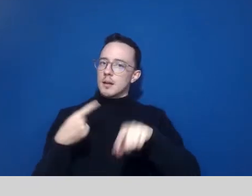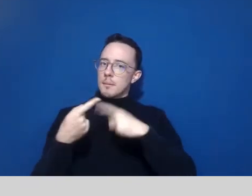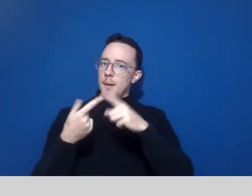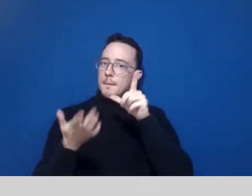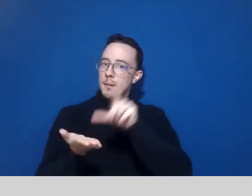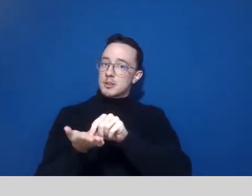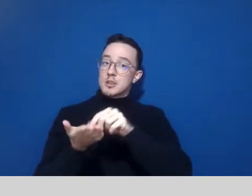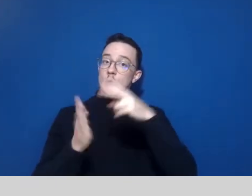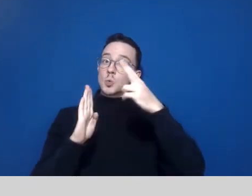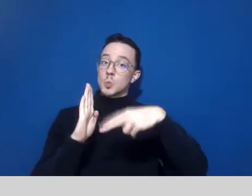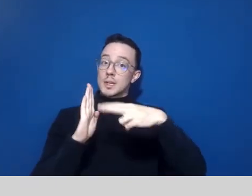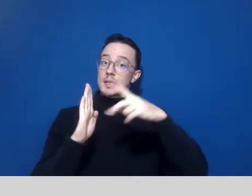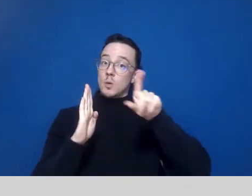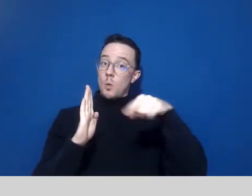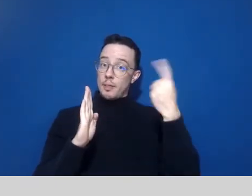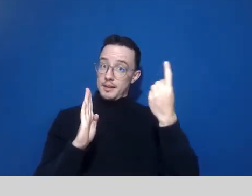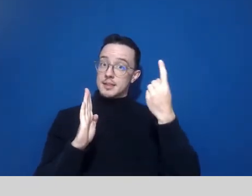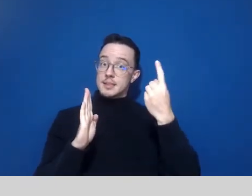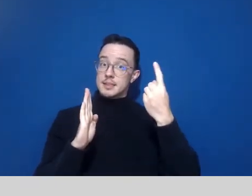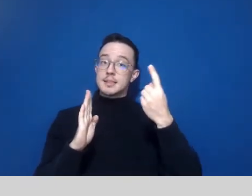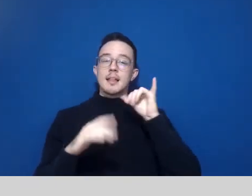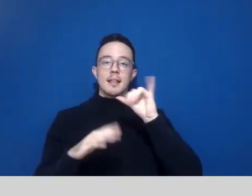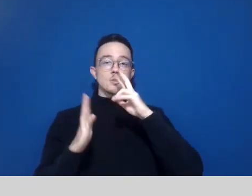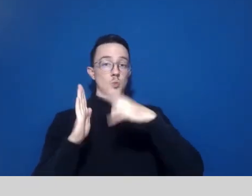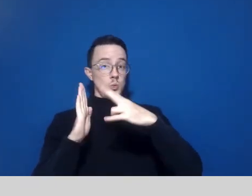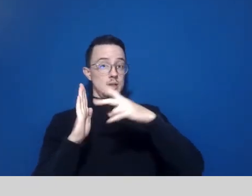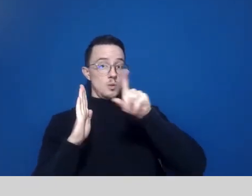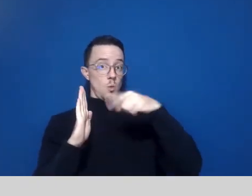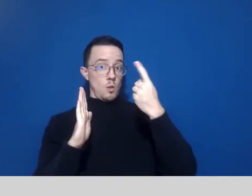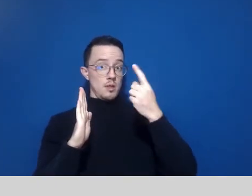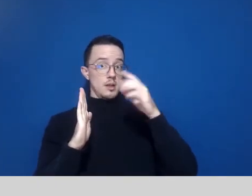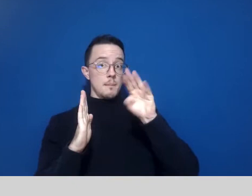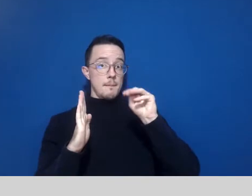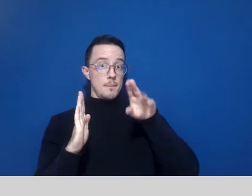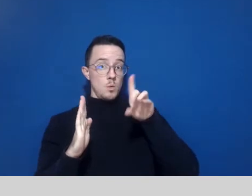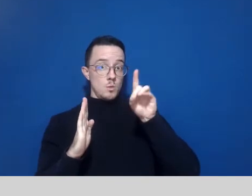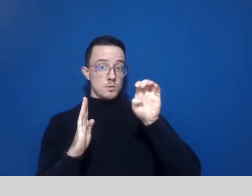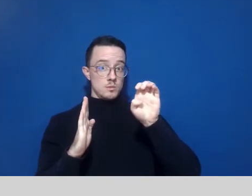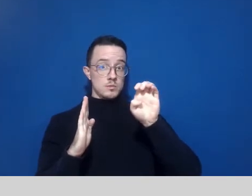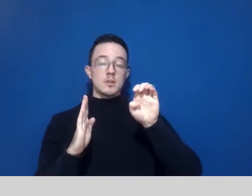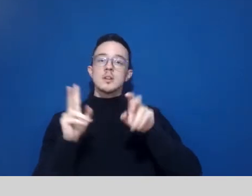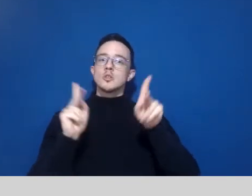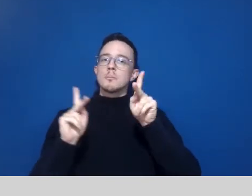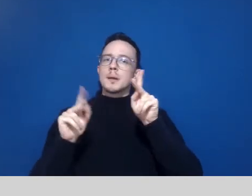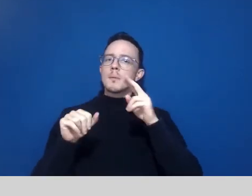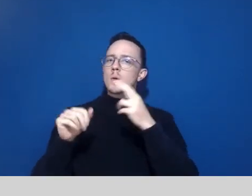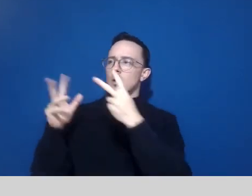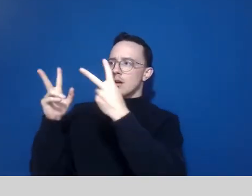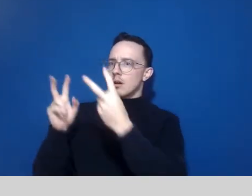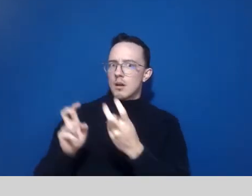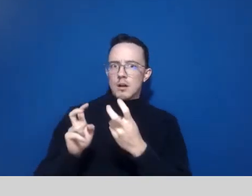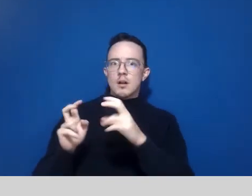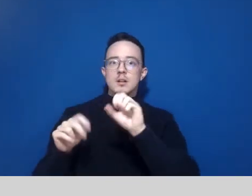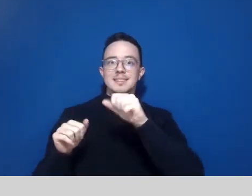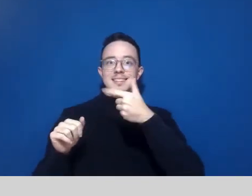Because the data is read only, and it's opened in a special read-only mode, people executing SQL queries can't cause any damage